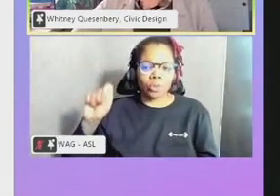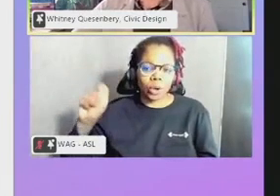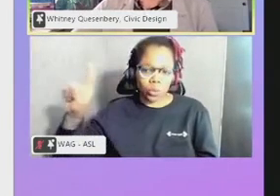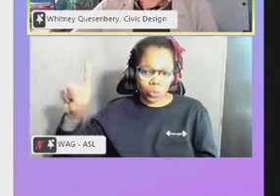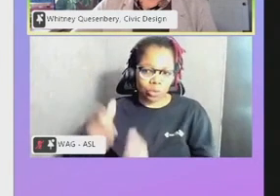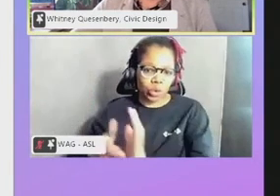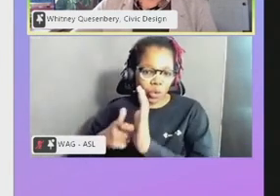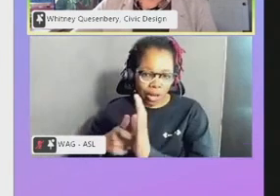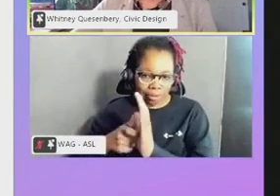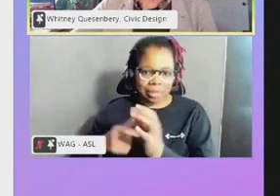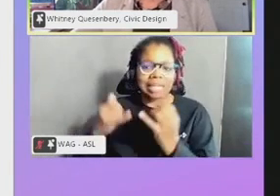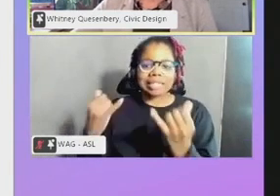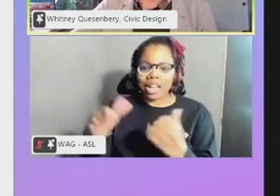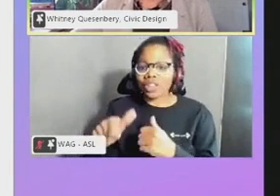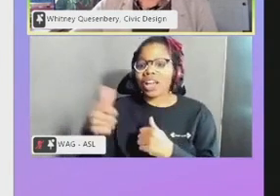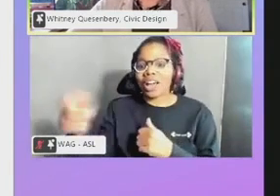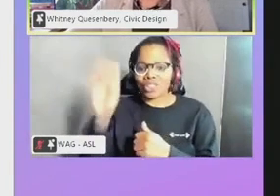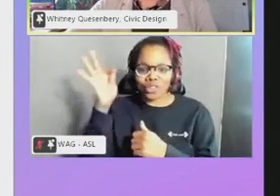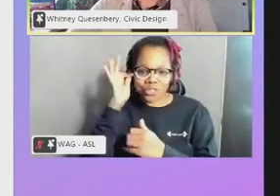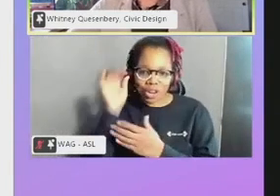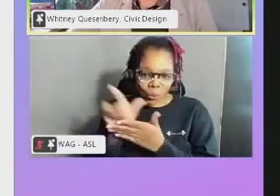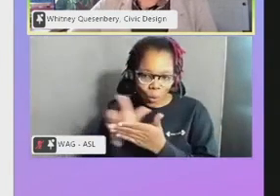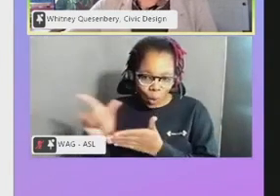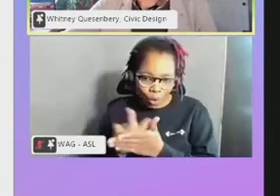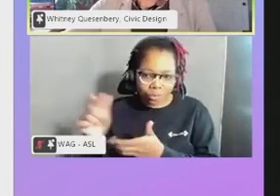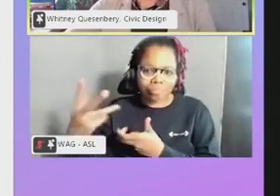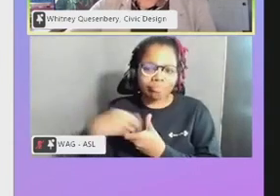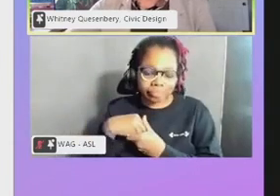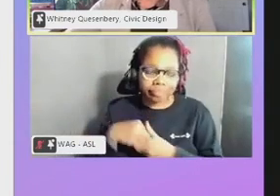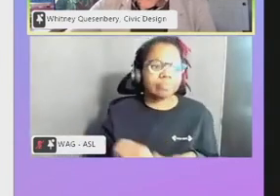to meeting the VVSG requirements, they had to